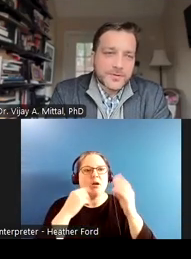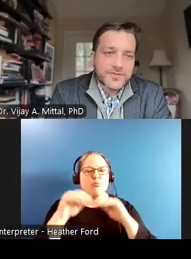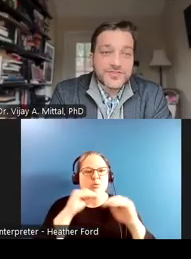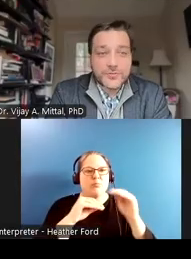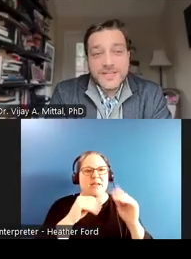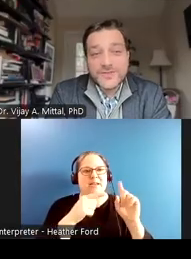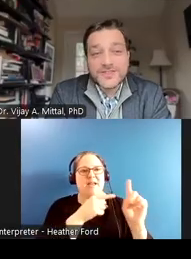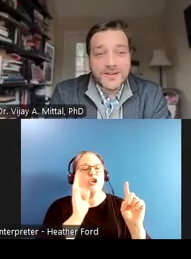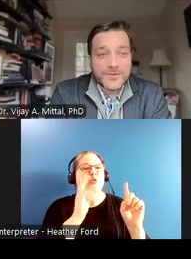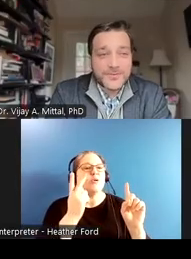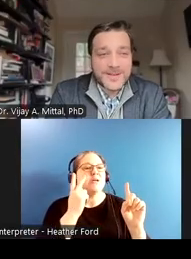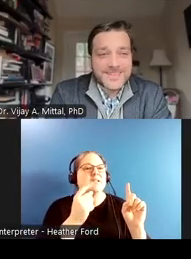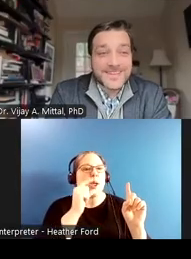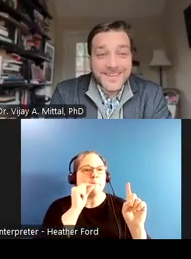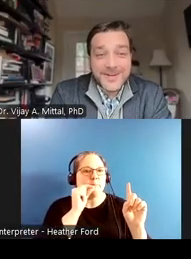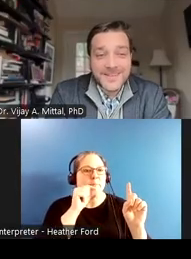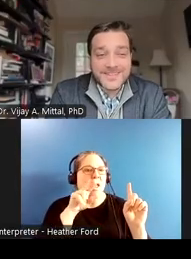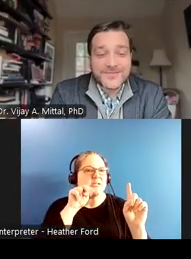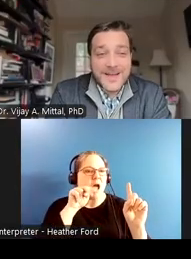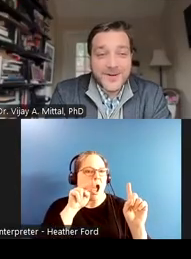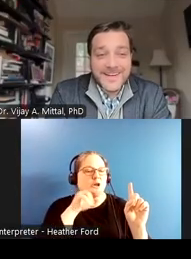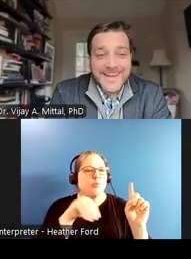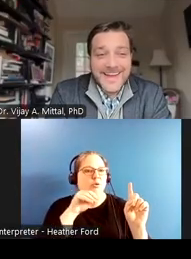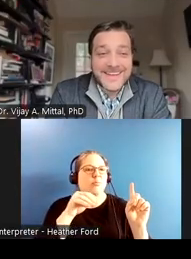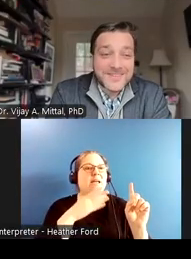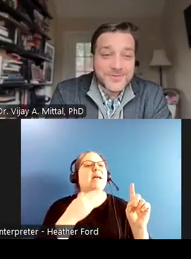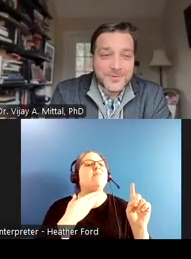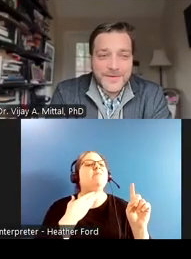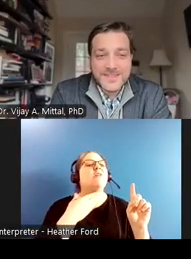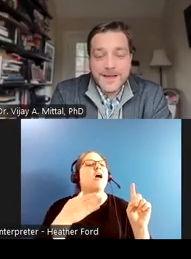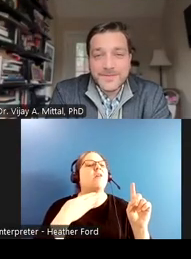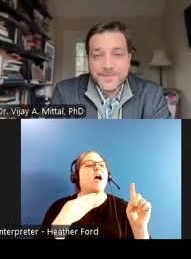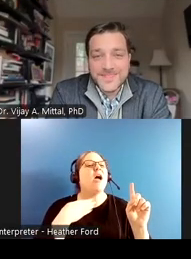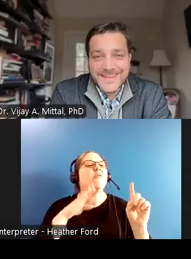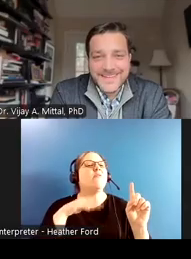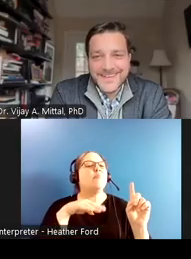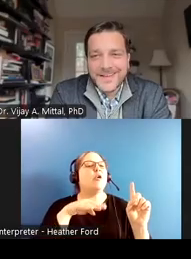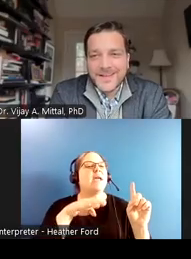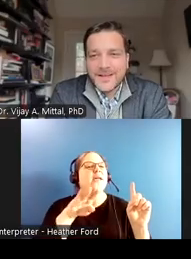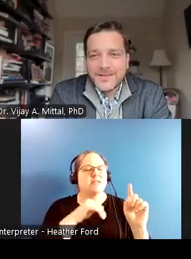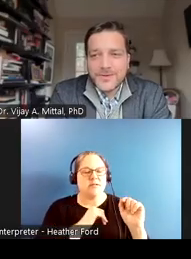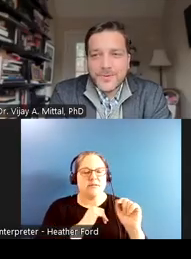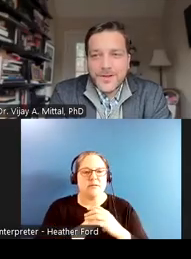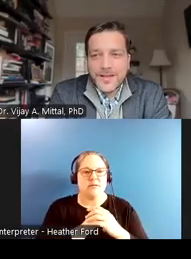closures, 22 tongue movements, and the laryinx is vibrating 80 to 250 times per second. So,